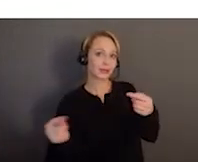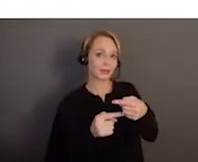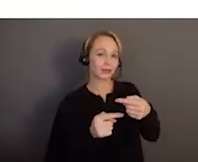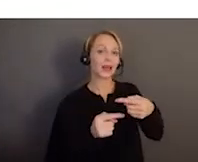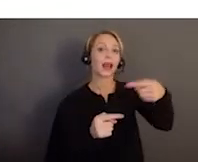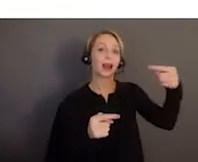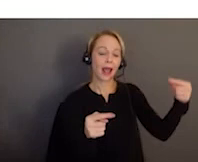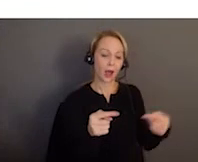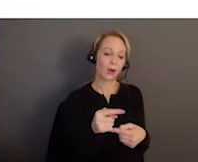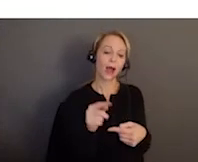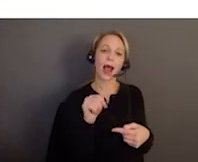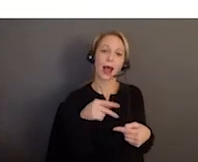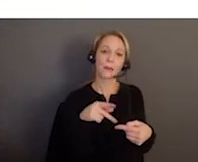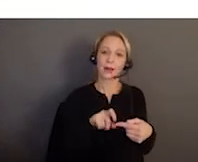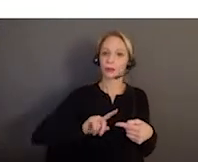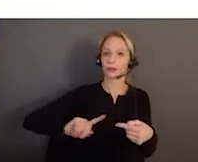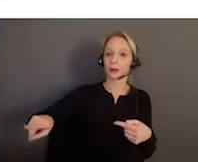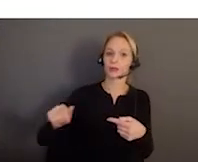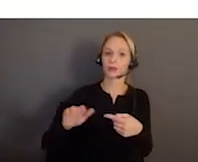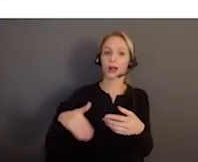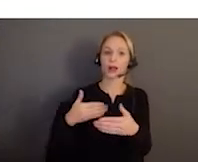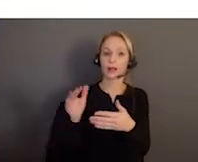AND NOW YOUR APP NEEDS TO RESPOND WITH THE OPTIONS.